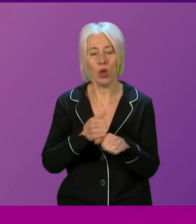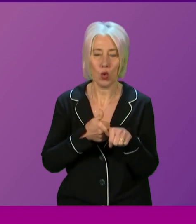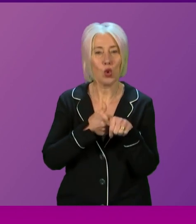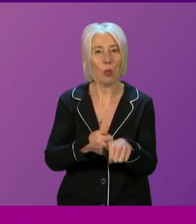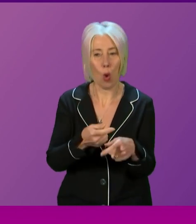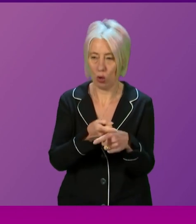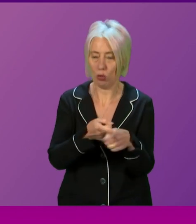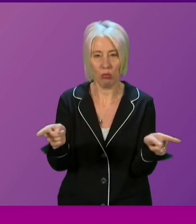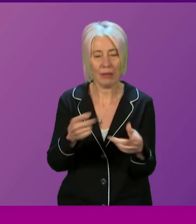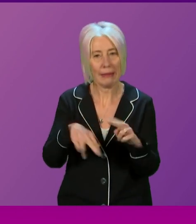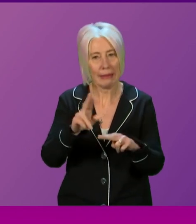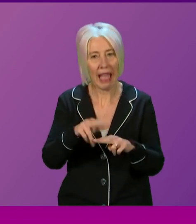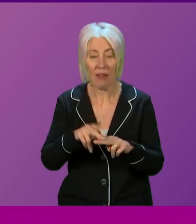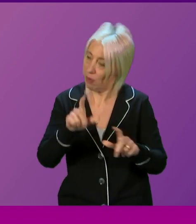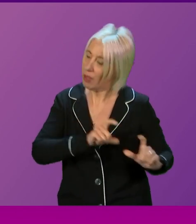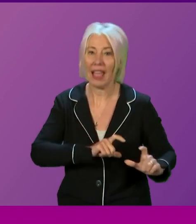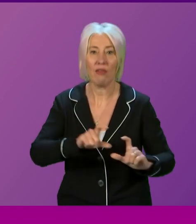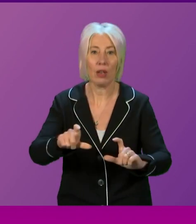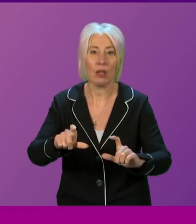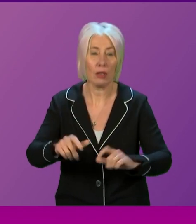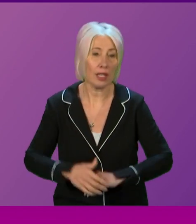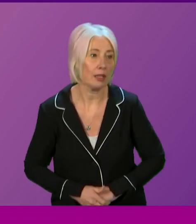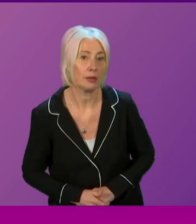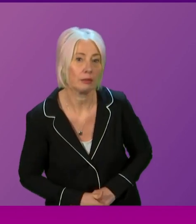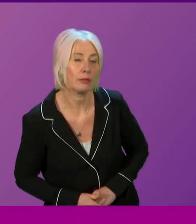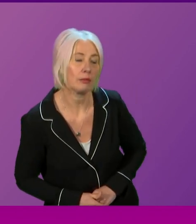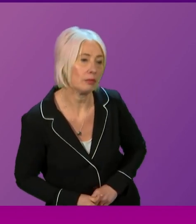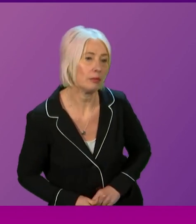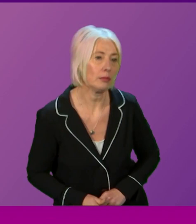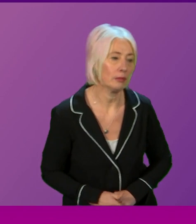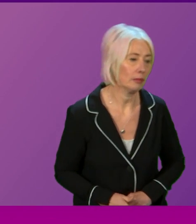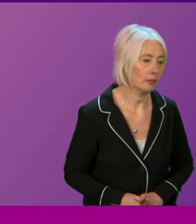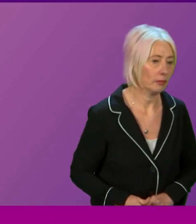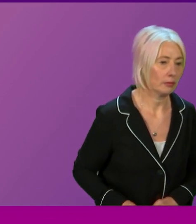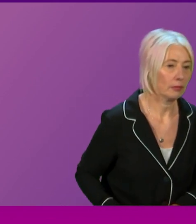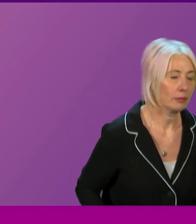those who are on the front line, and that will continue.